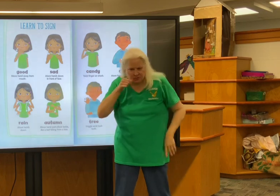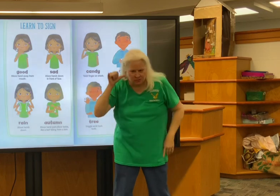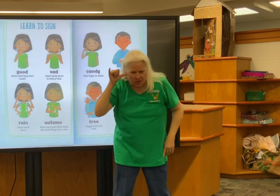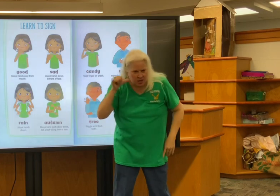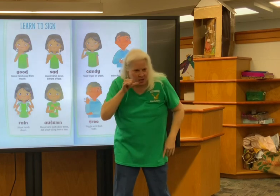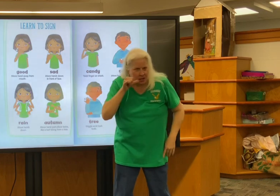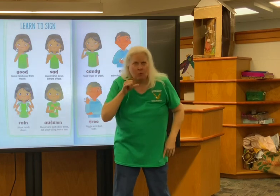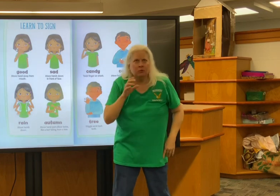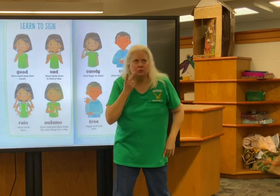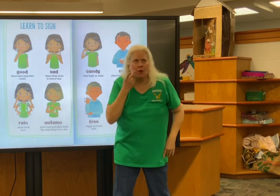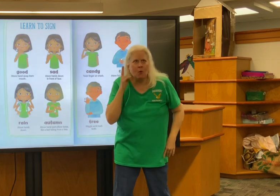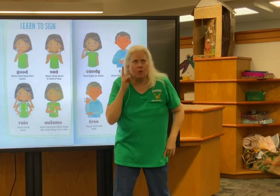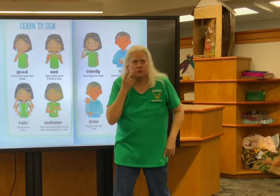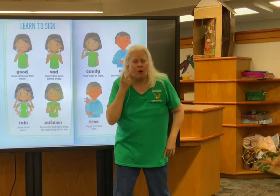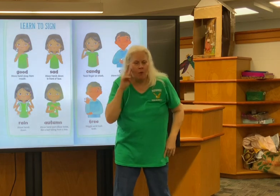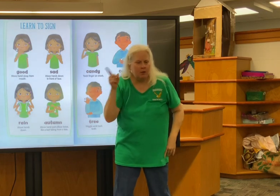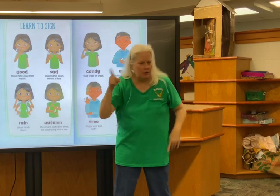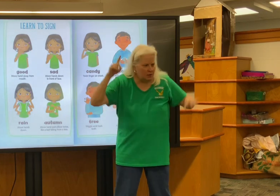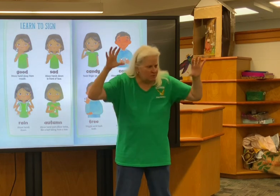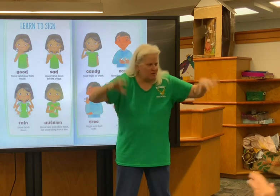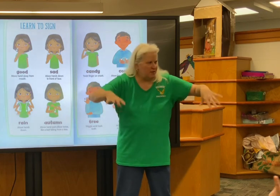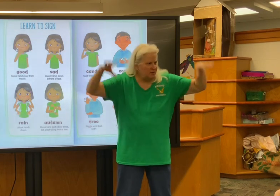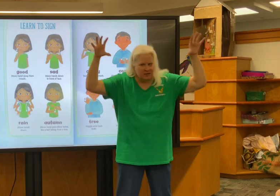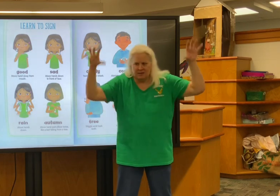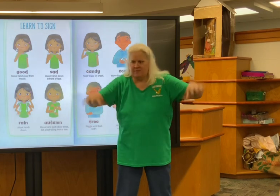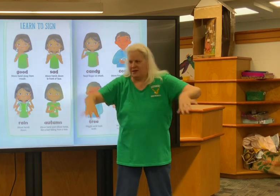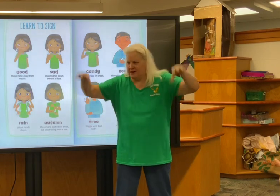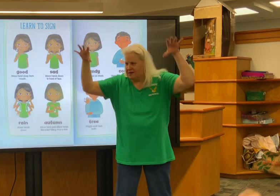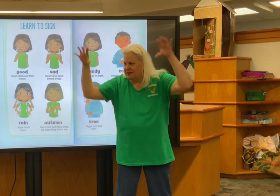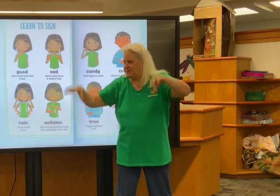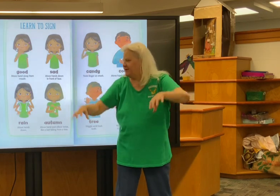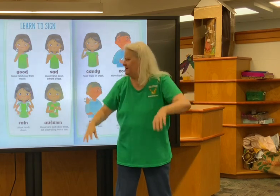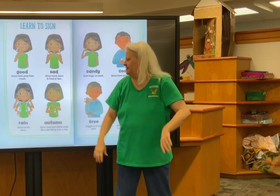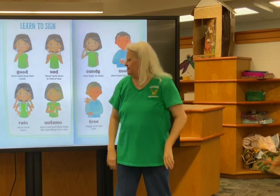It rained yesterday, right, no no two days ago. Yeah, it rained.